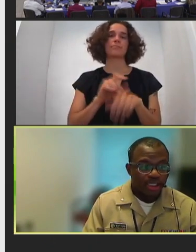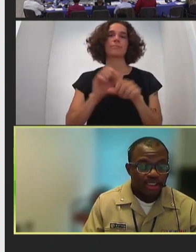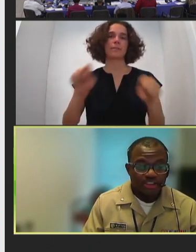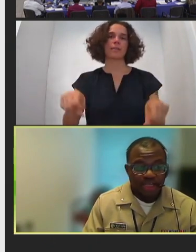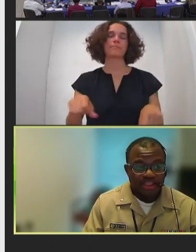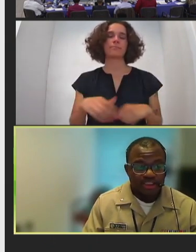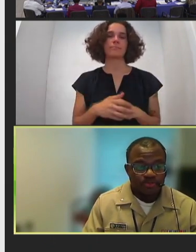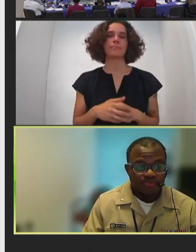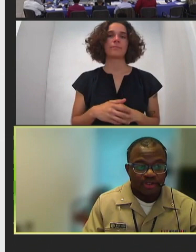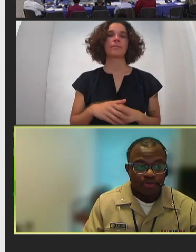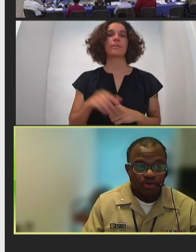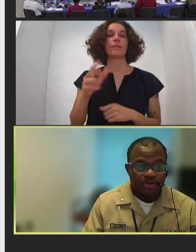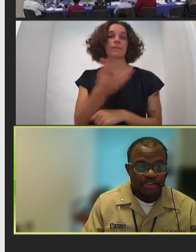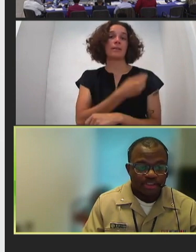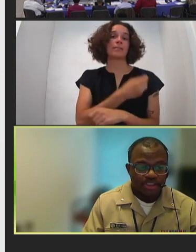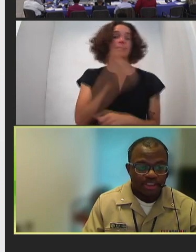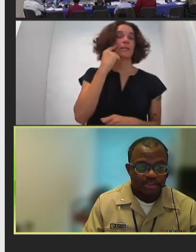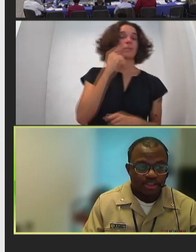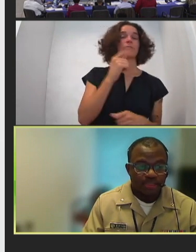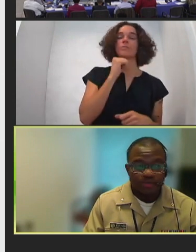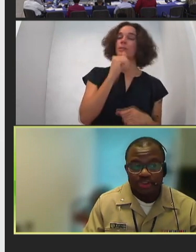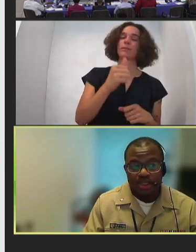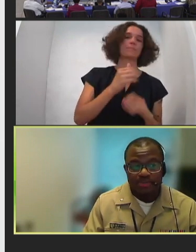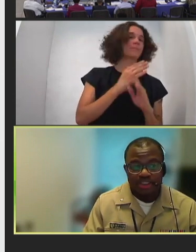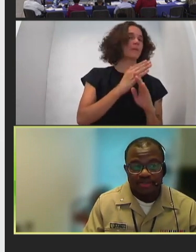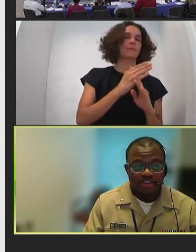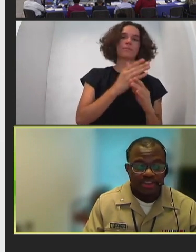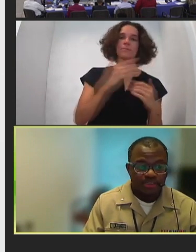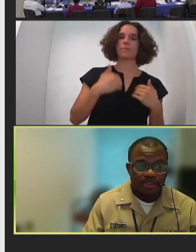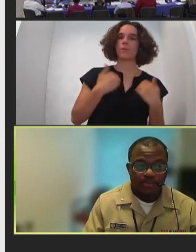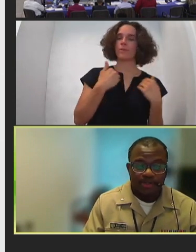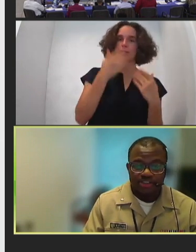is not thought to prevent pulmonary disease, the most common site of disease among patients